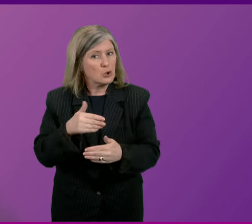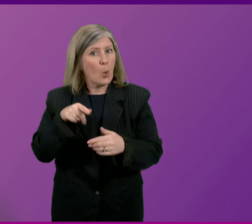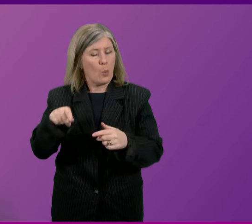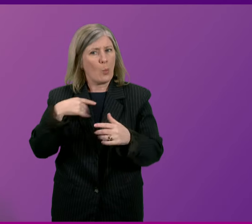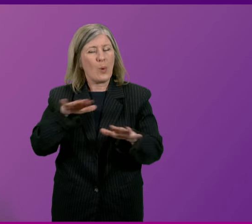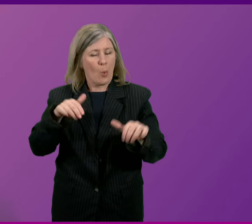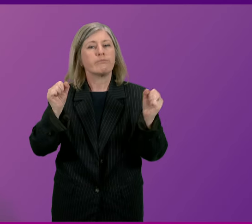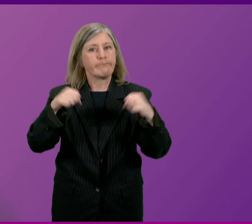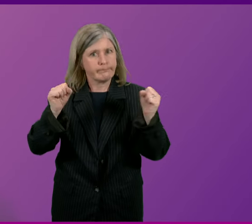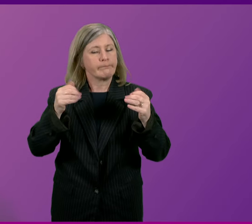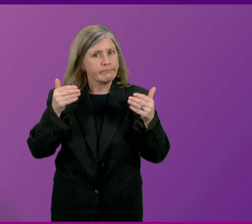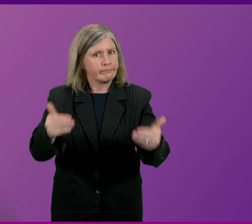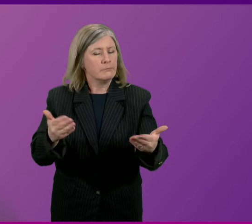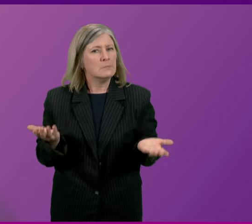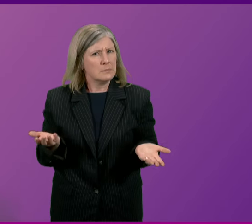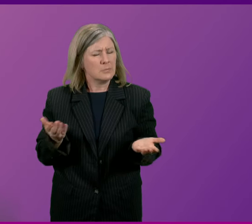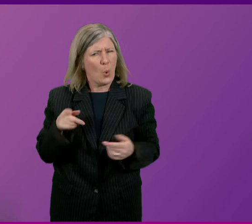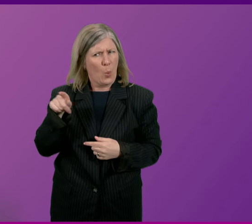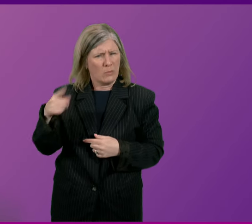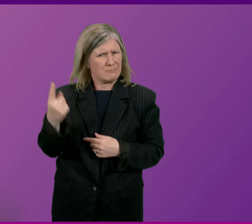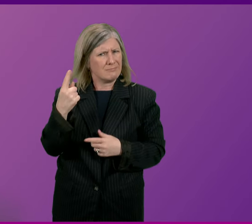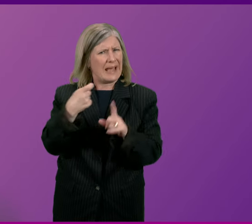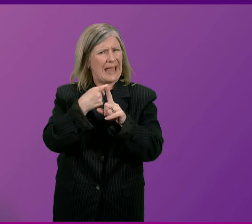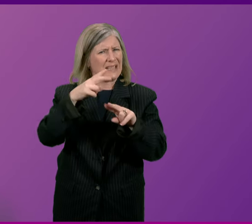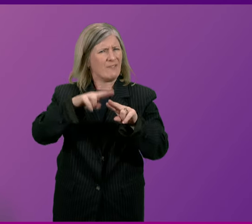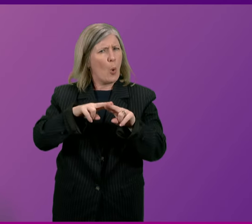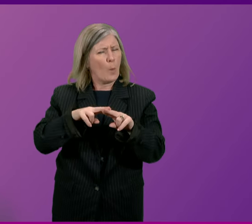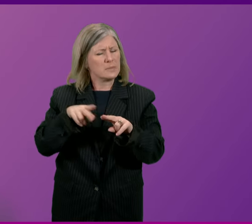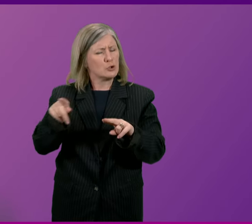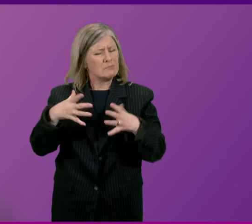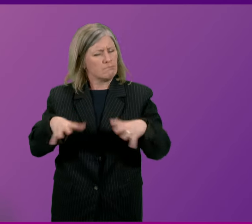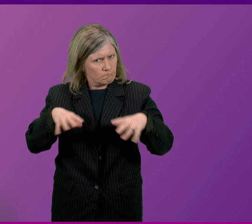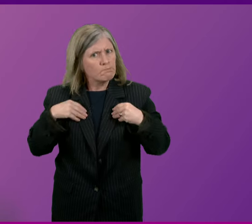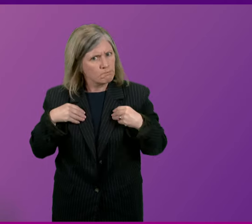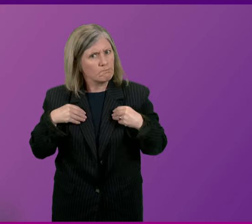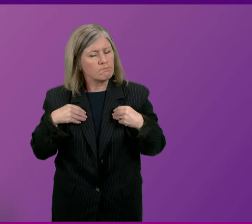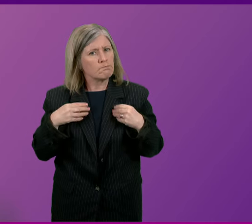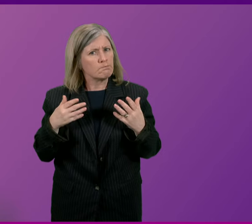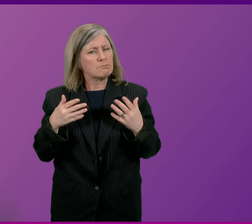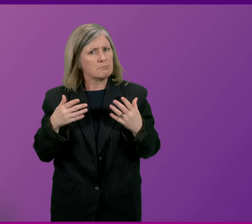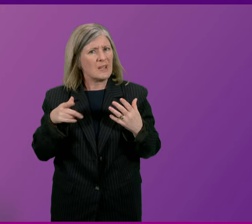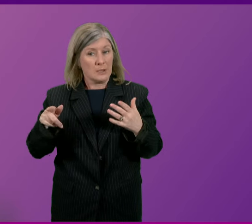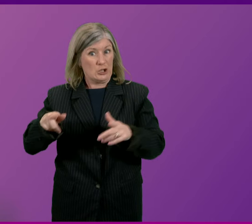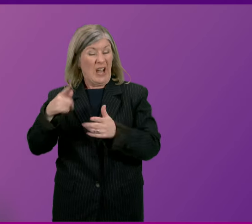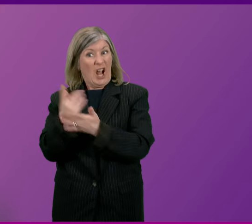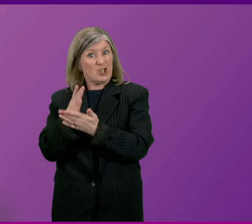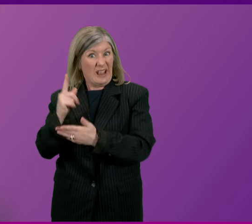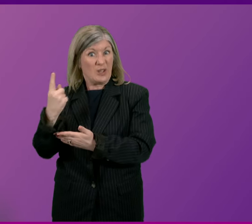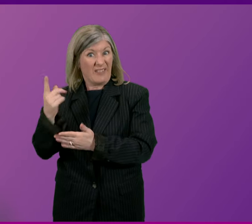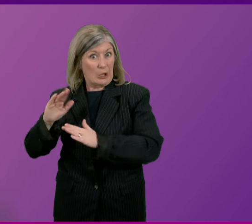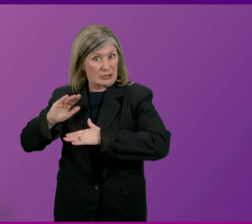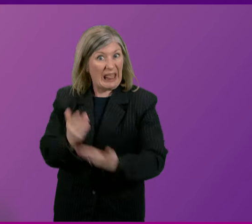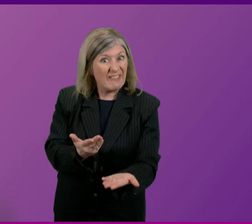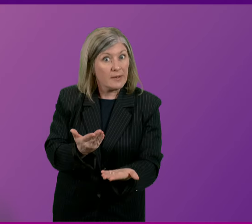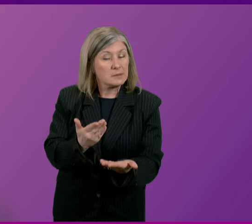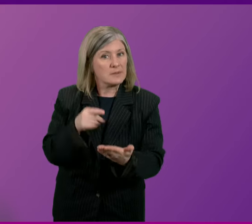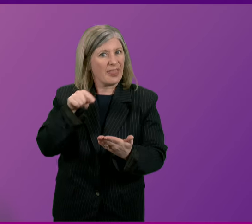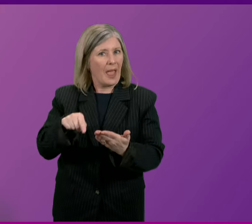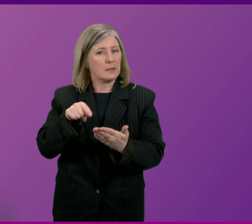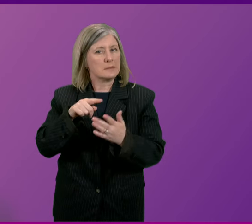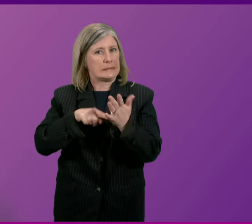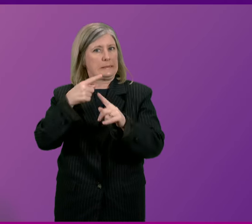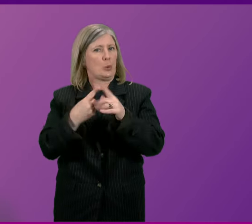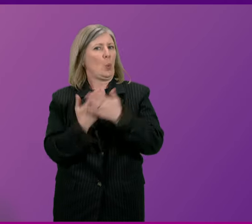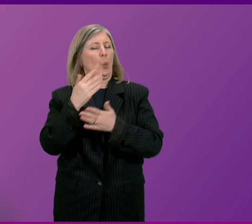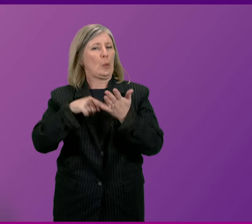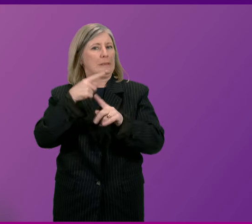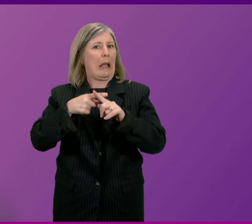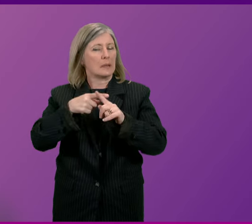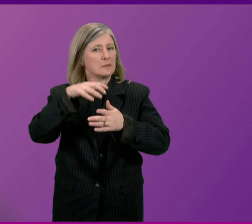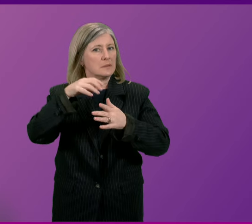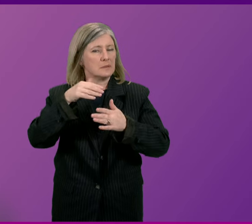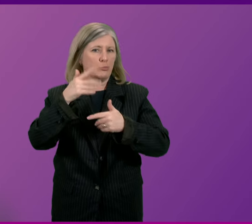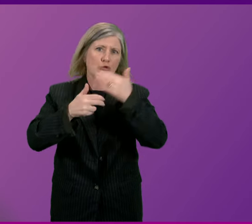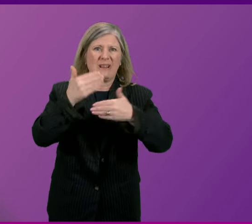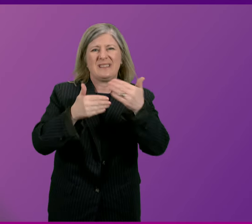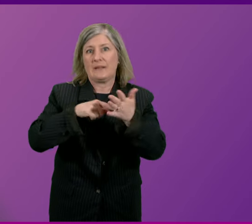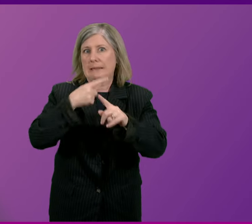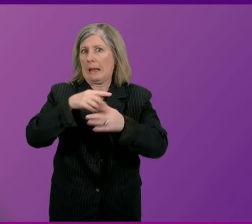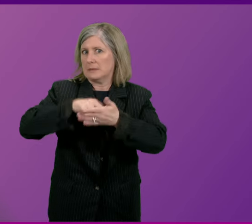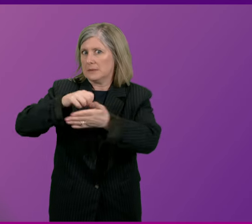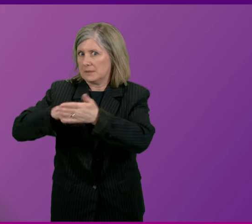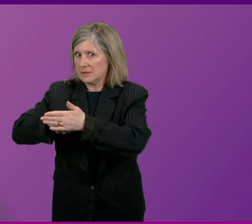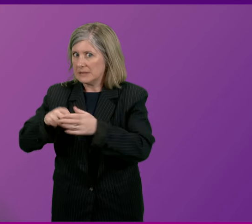It is pretty clear that Kate Forbes has delivered progressive taxation. By delivering the approach